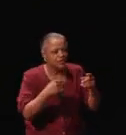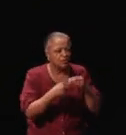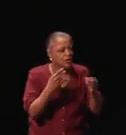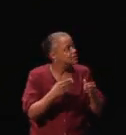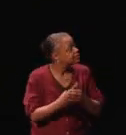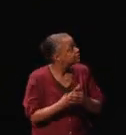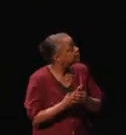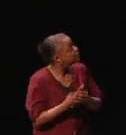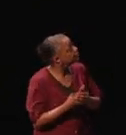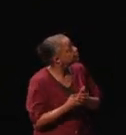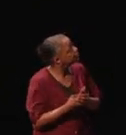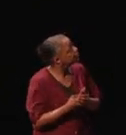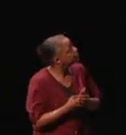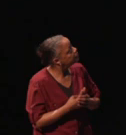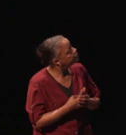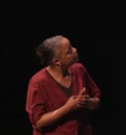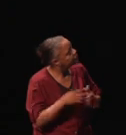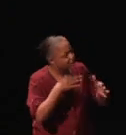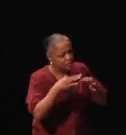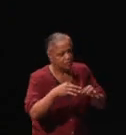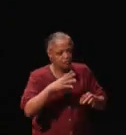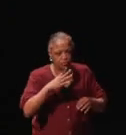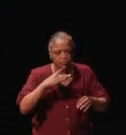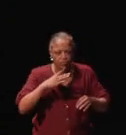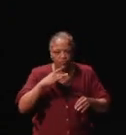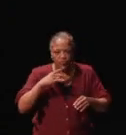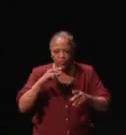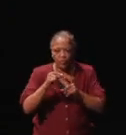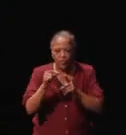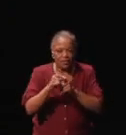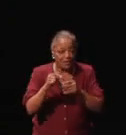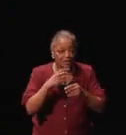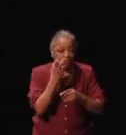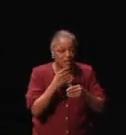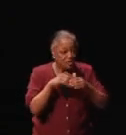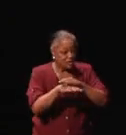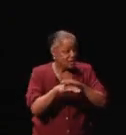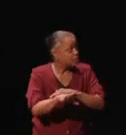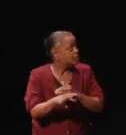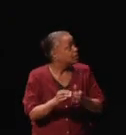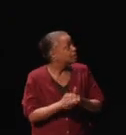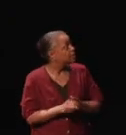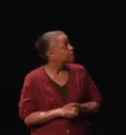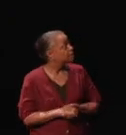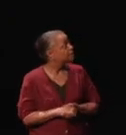That was speech accessible stuff, I'll come to show you that.